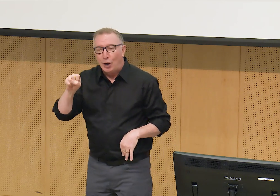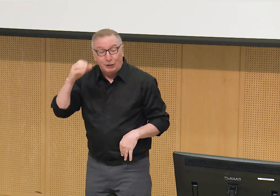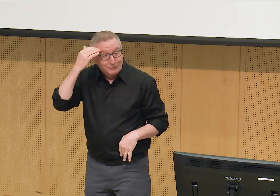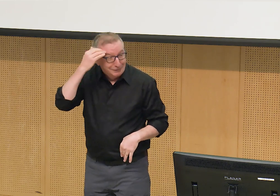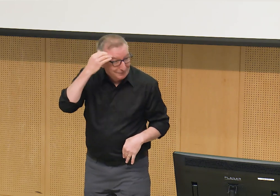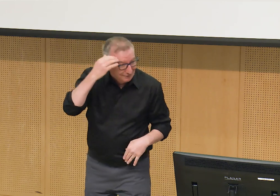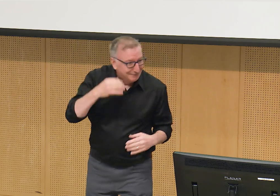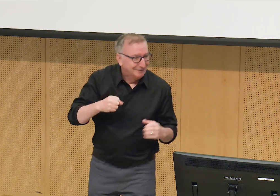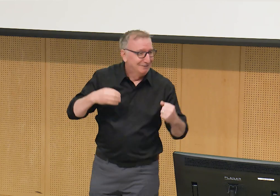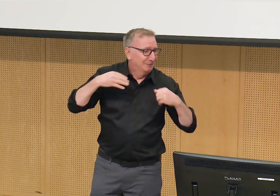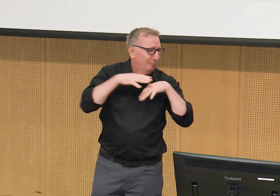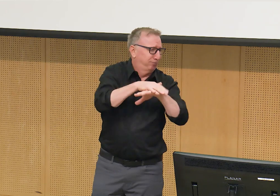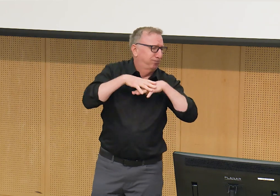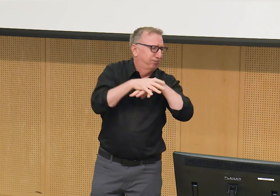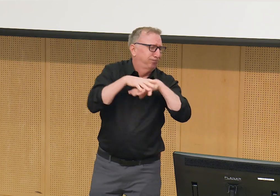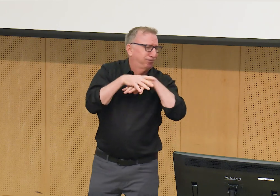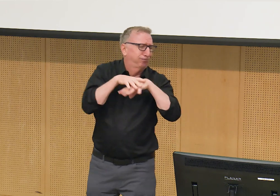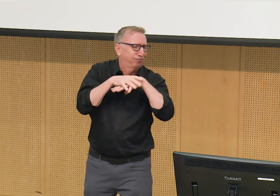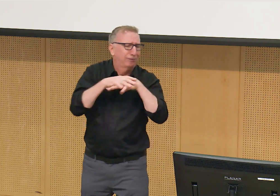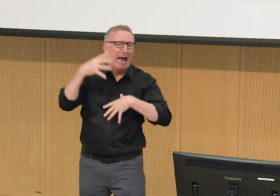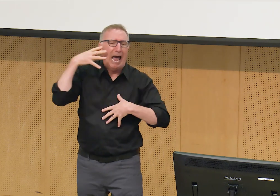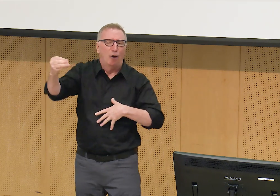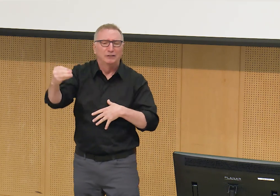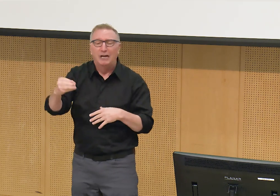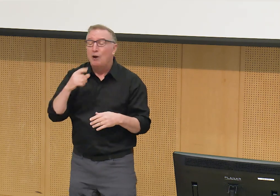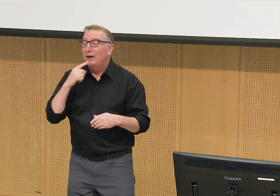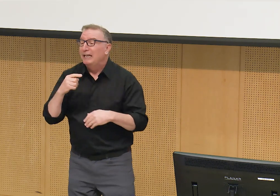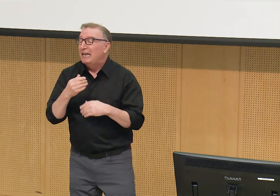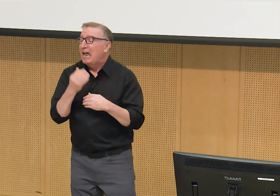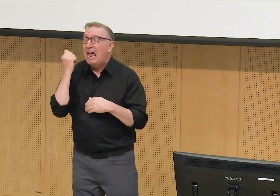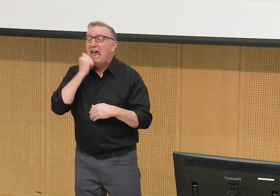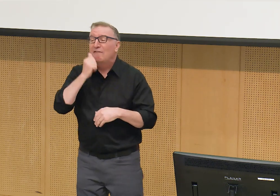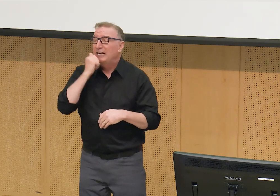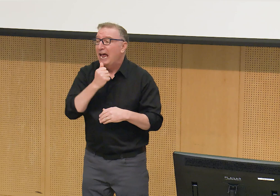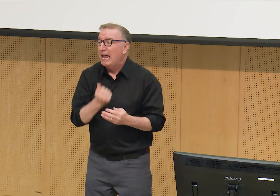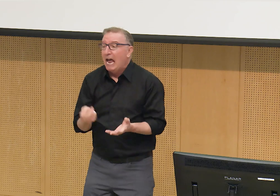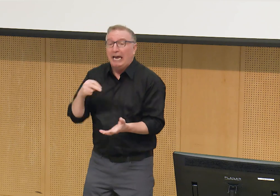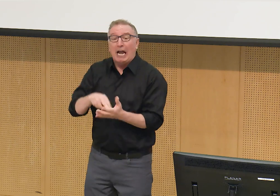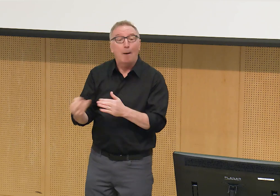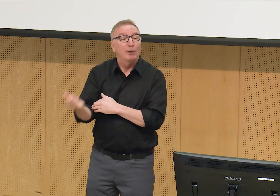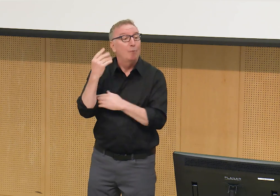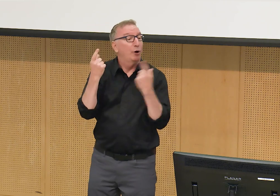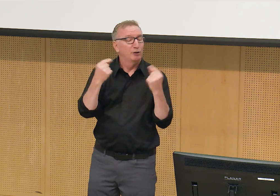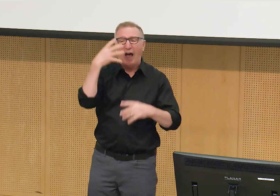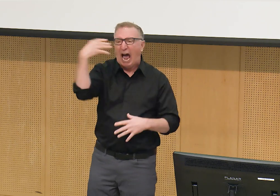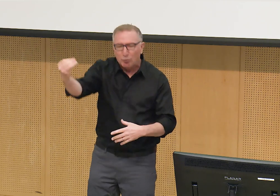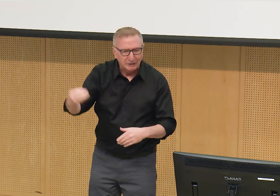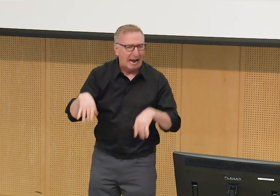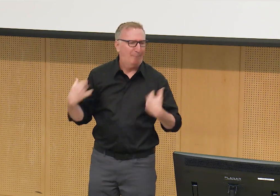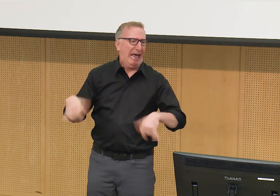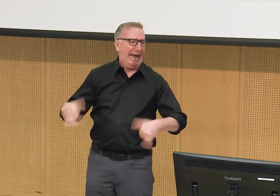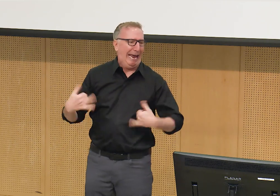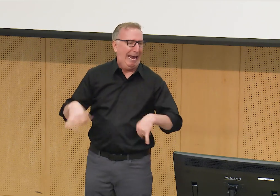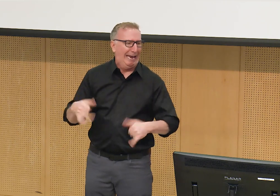You all know Boomers, right? We were always out in the streets causing mischief and getting up-- as soon as we got up in the morning,